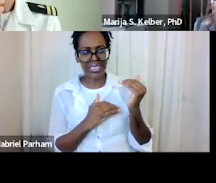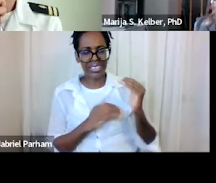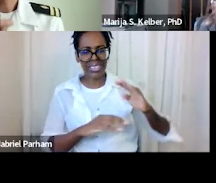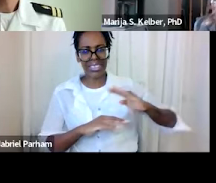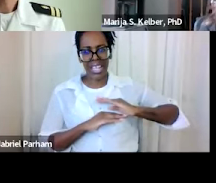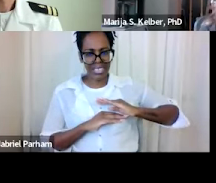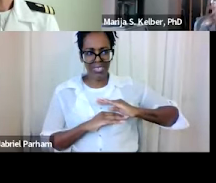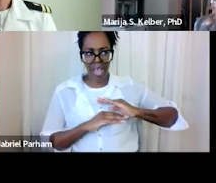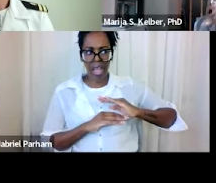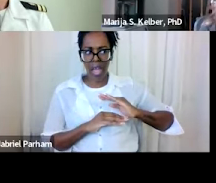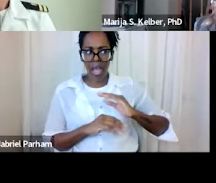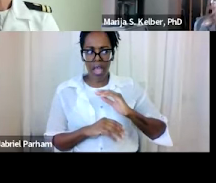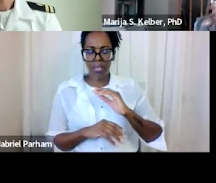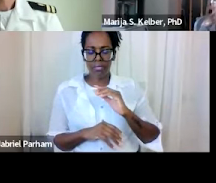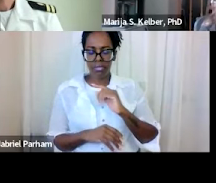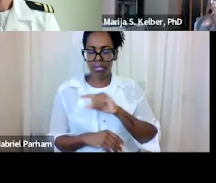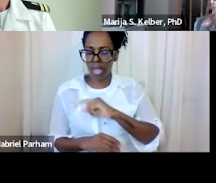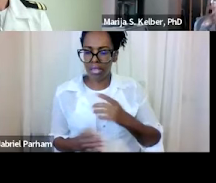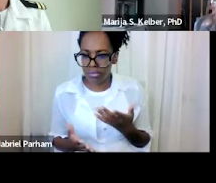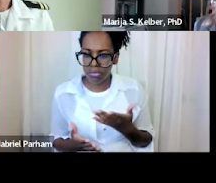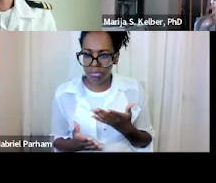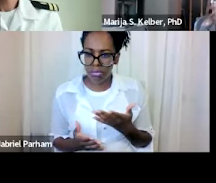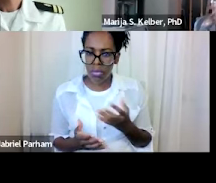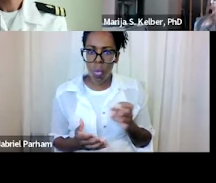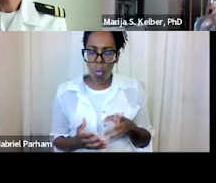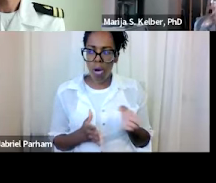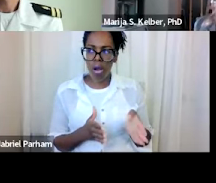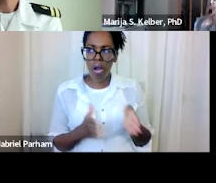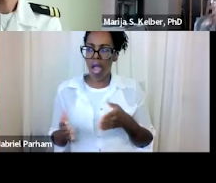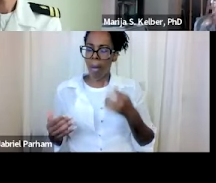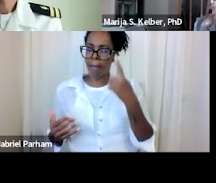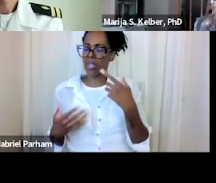If they don't, if there is another mental health concern, then perhaps we need to take another approach with that individual